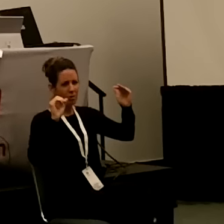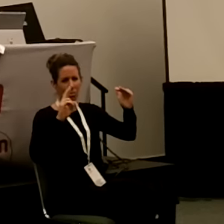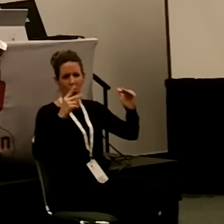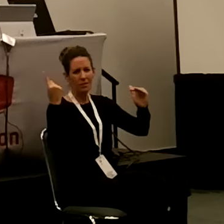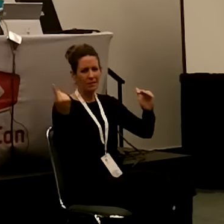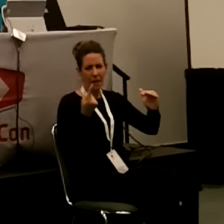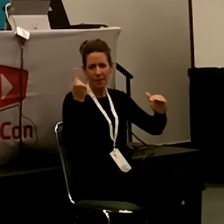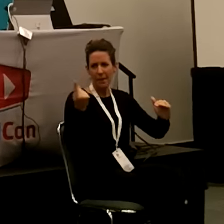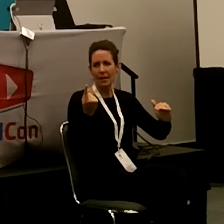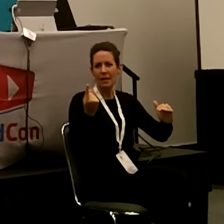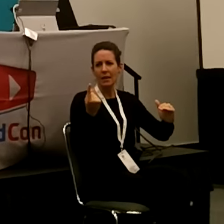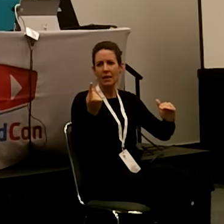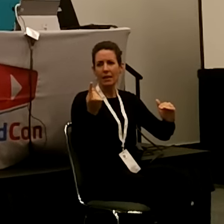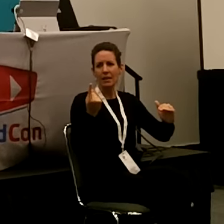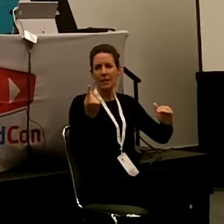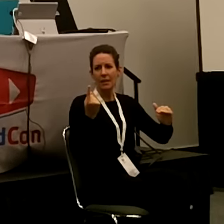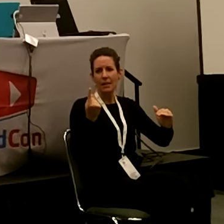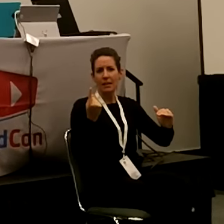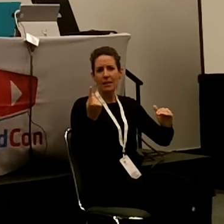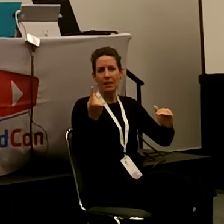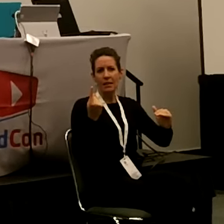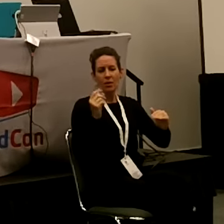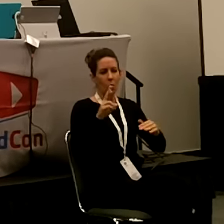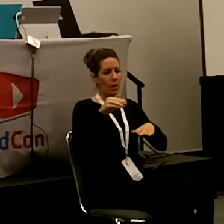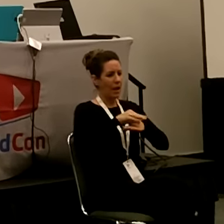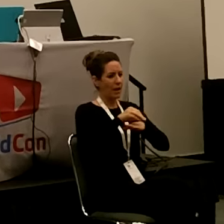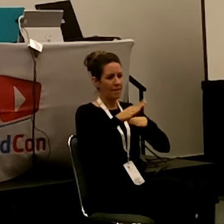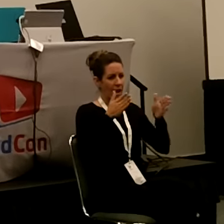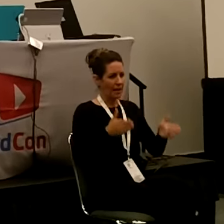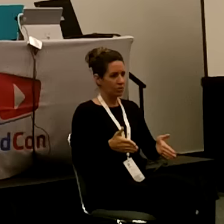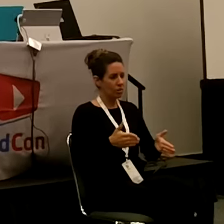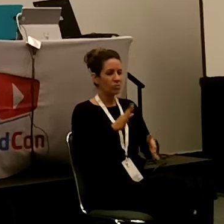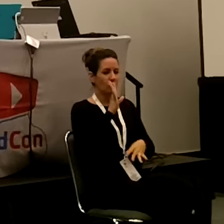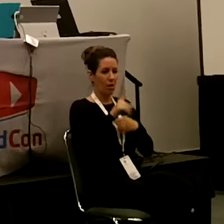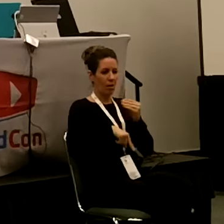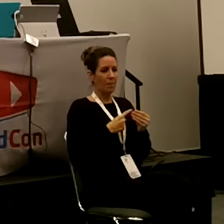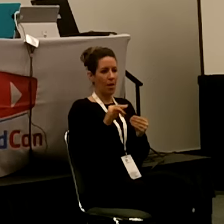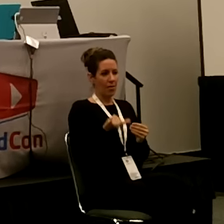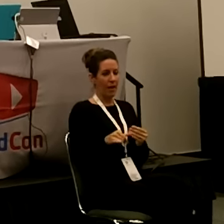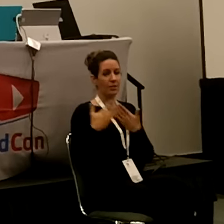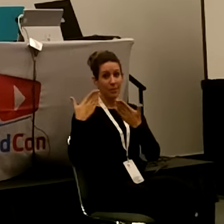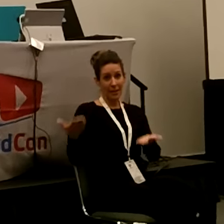to, like... adviser or something to talk about that. Five minutes, thank you.